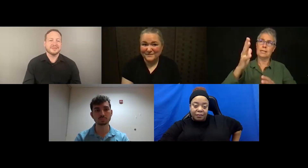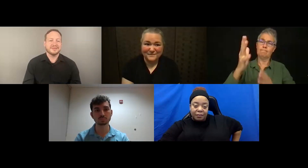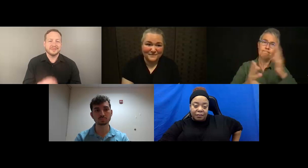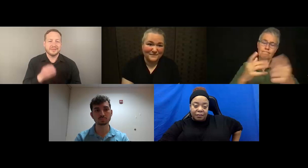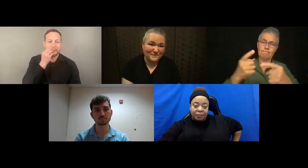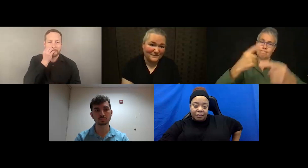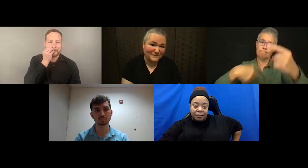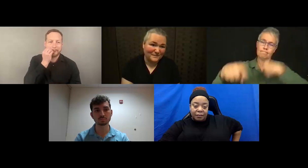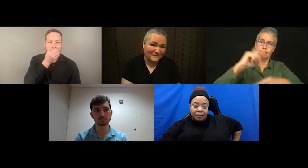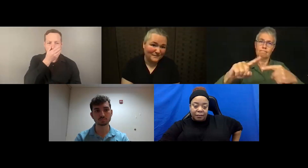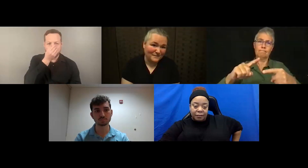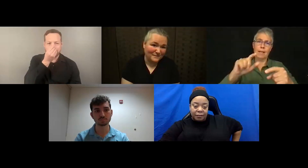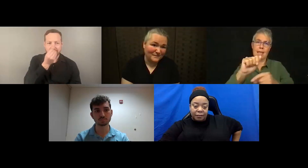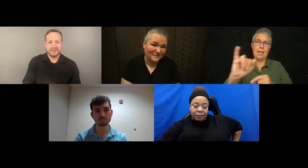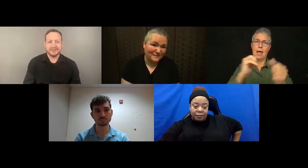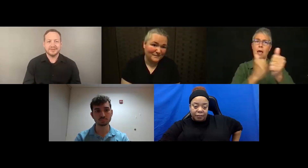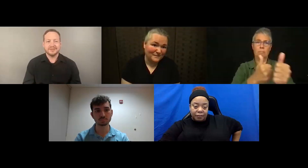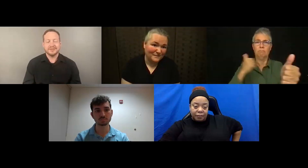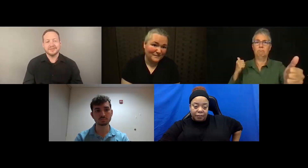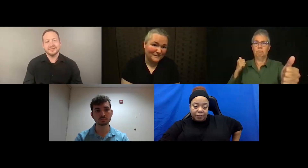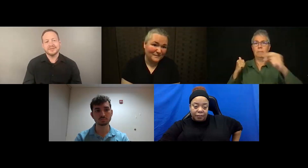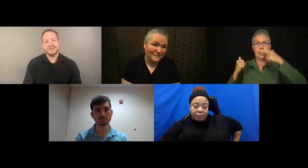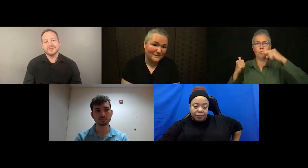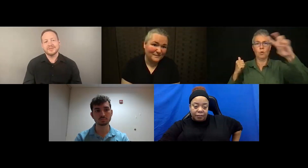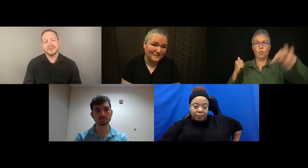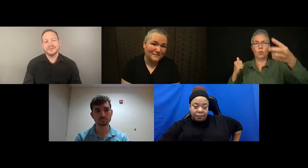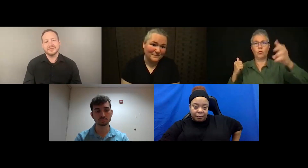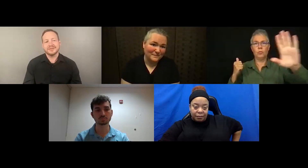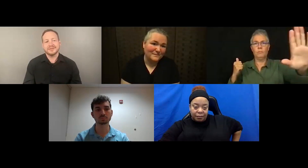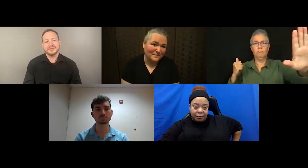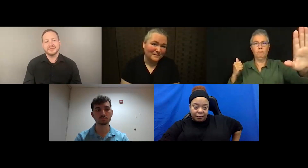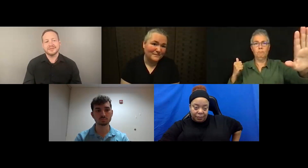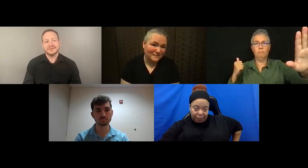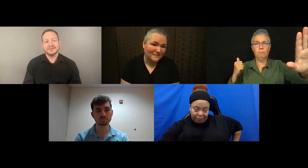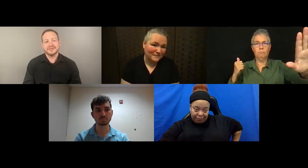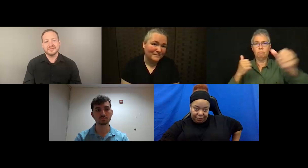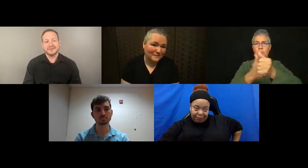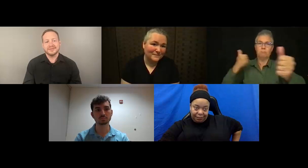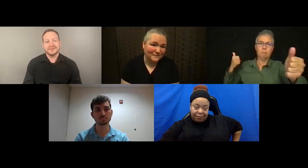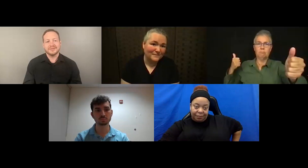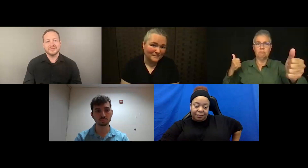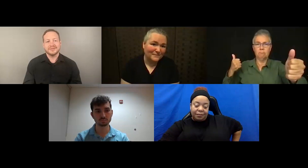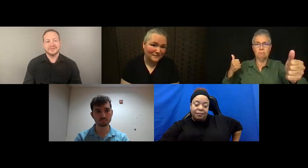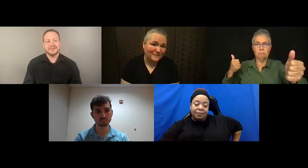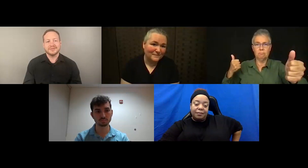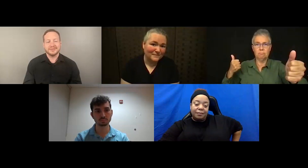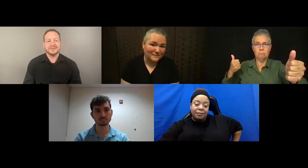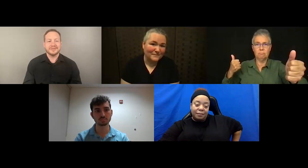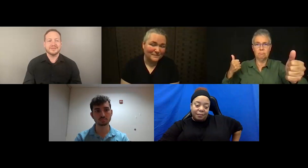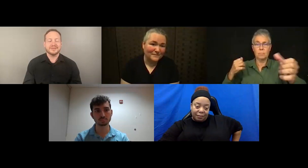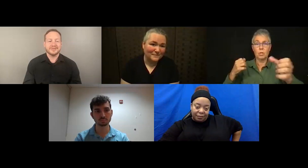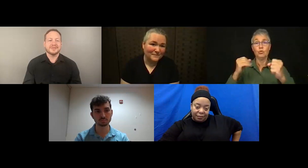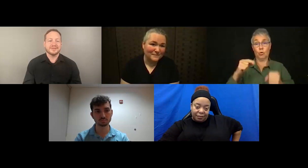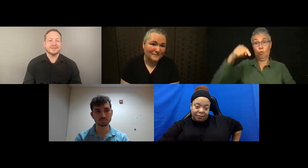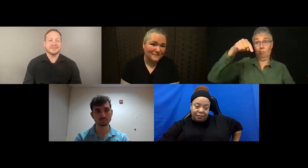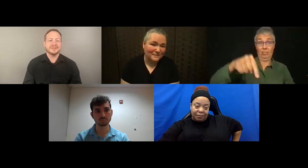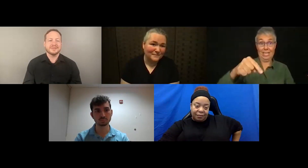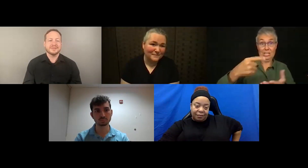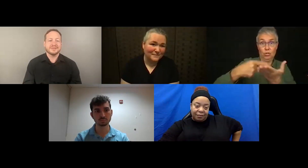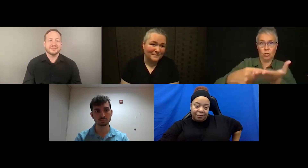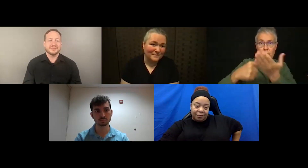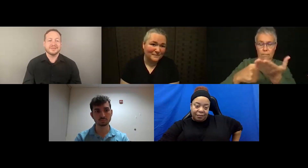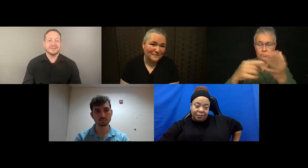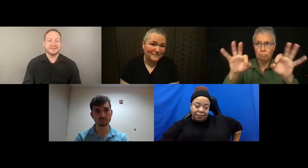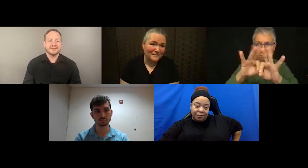So sign language with AI is far behind compared to spoken languages.